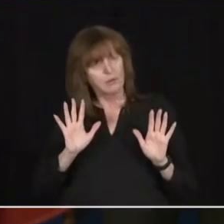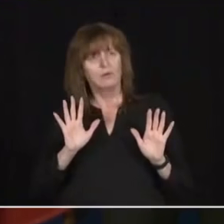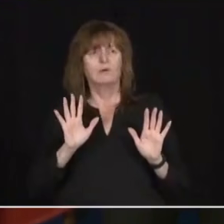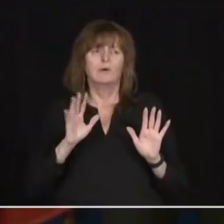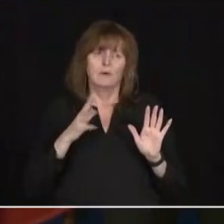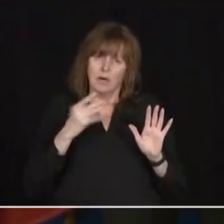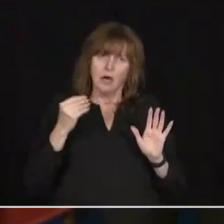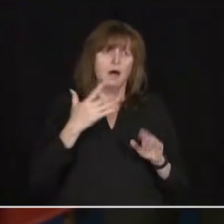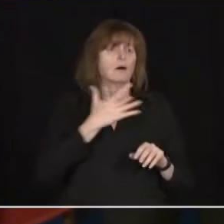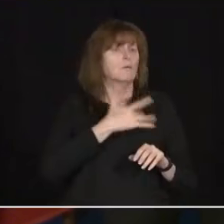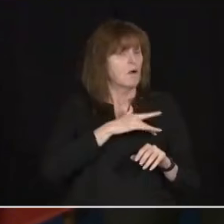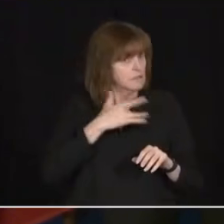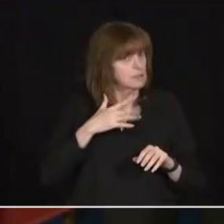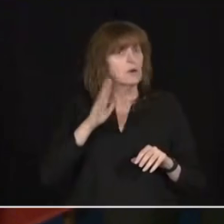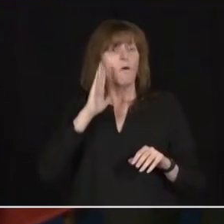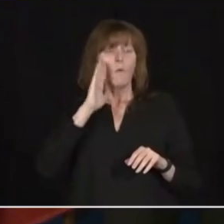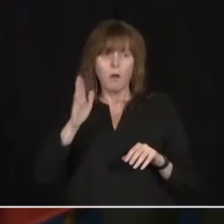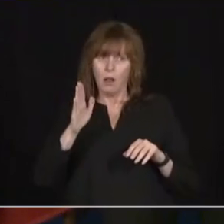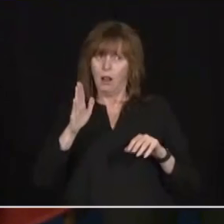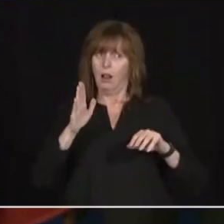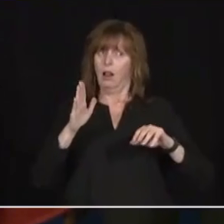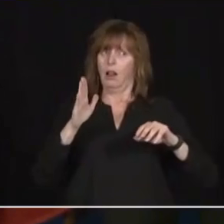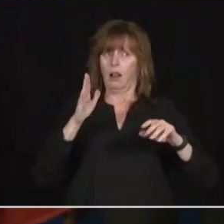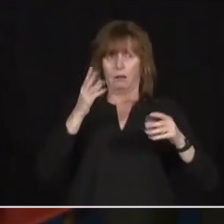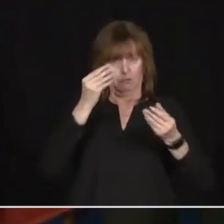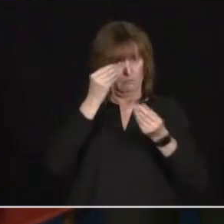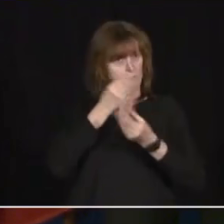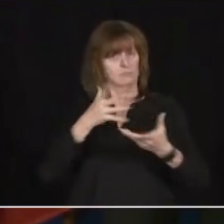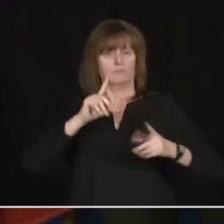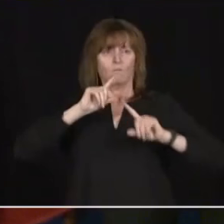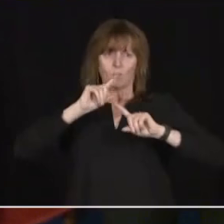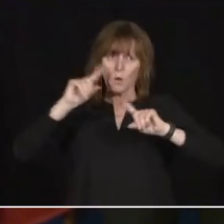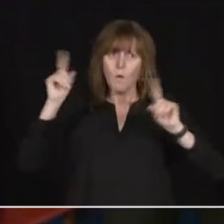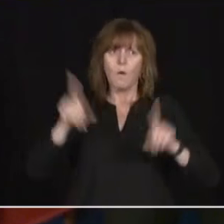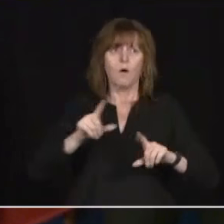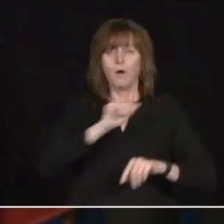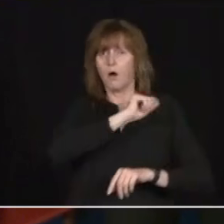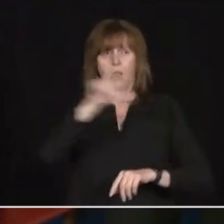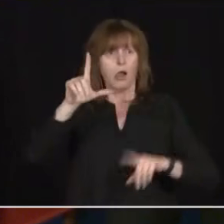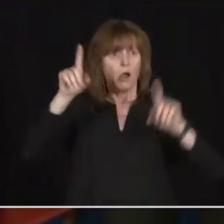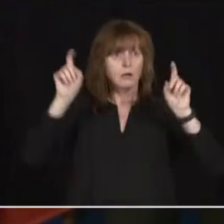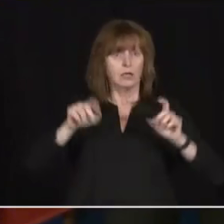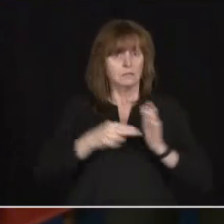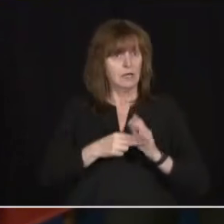provincial order to get everyone tested, we mean it. Get everyone tested in long-term care